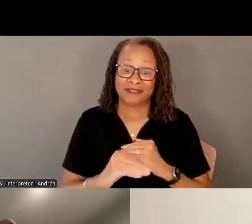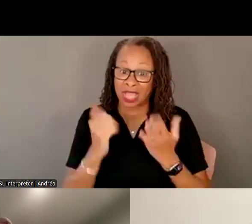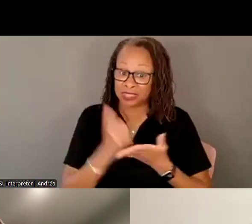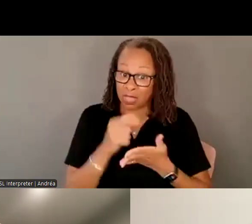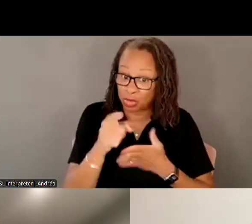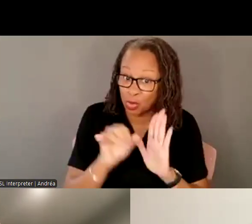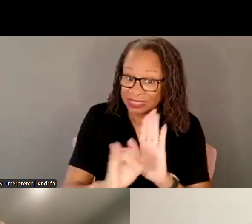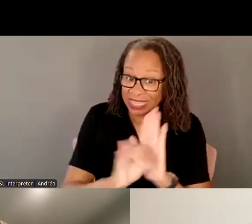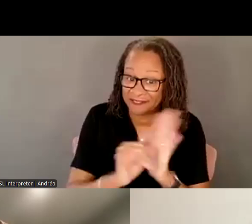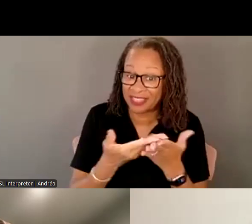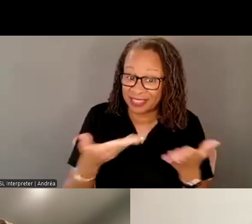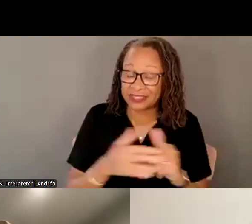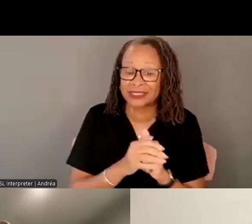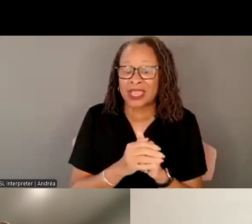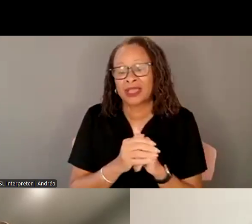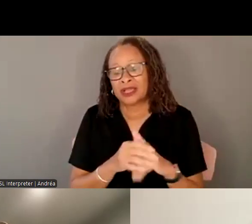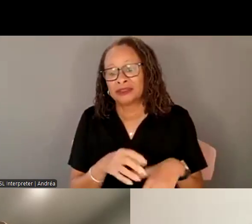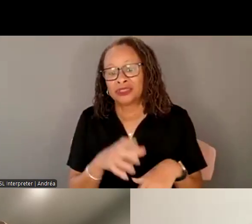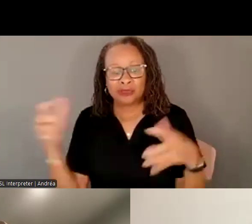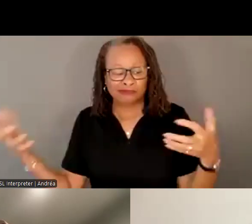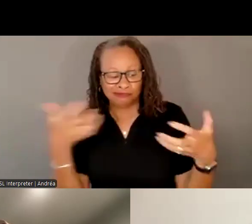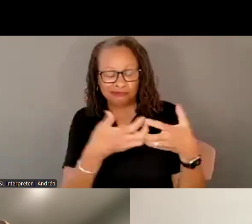to call individual candidates,